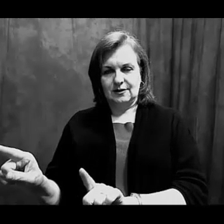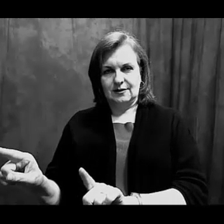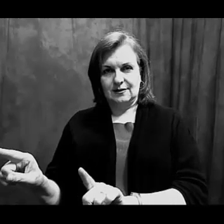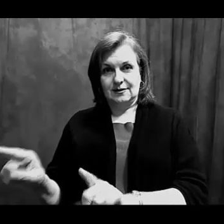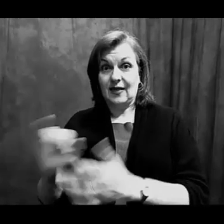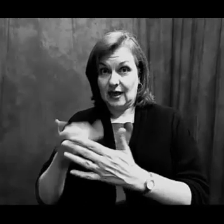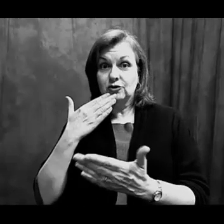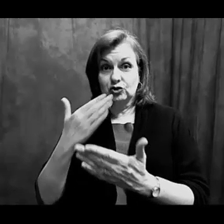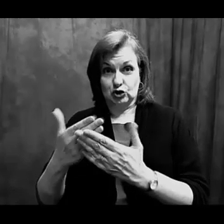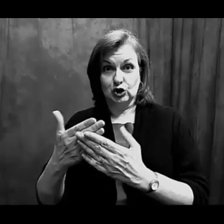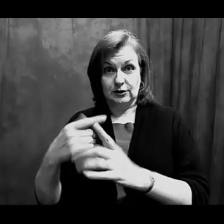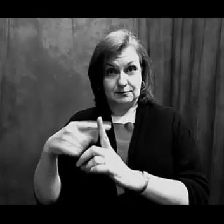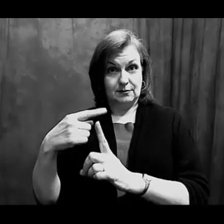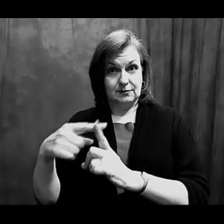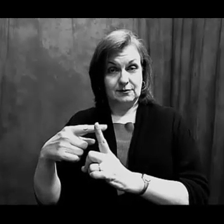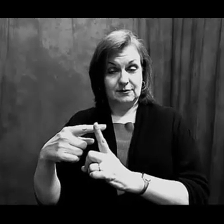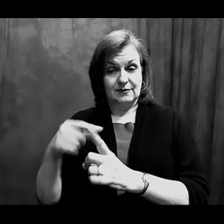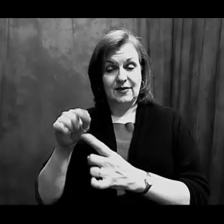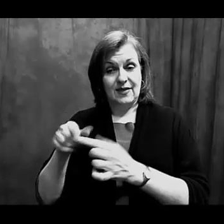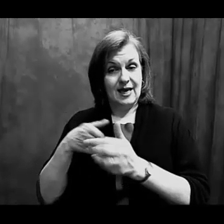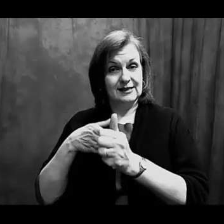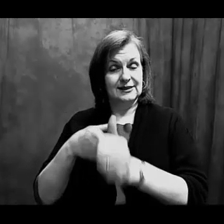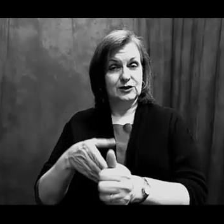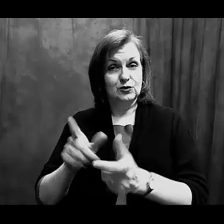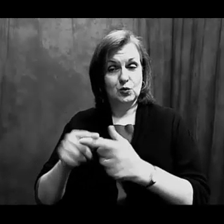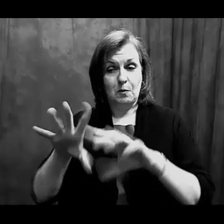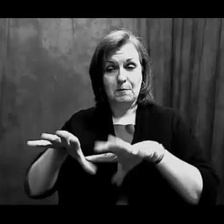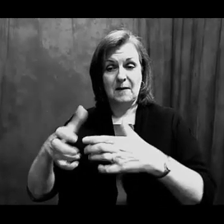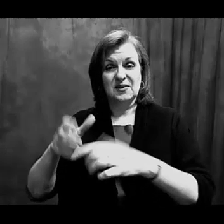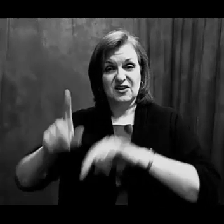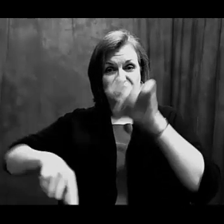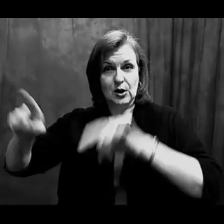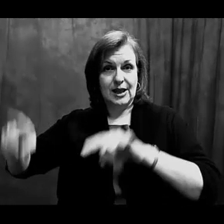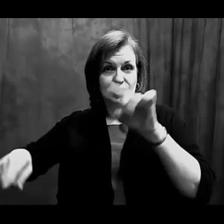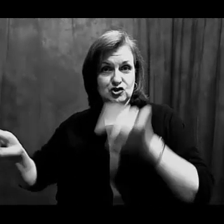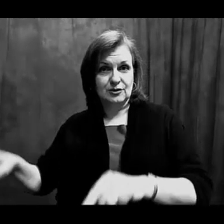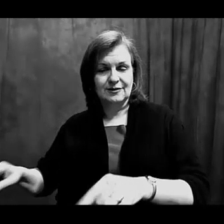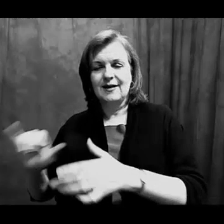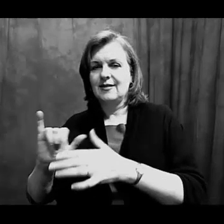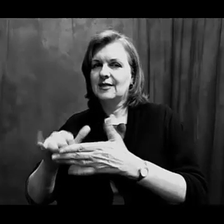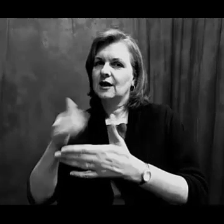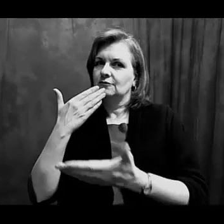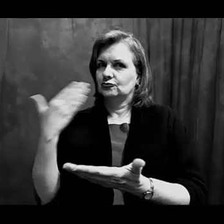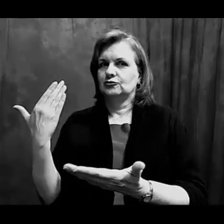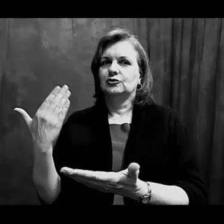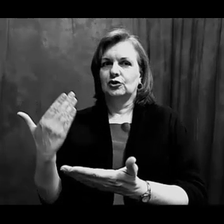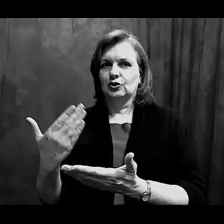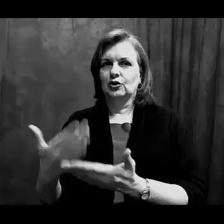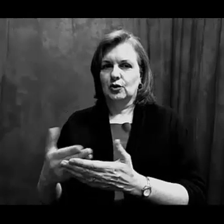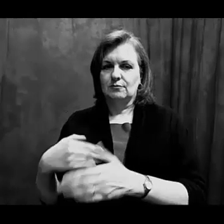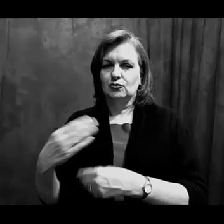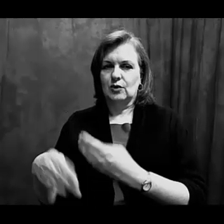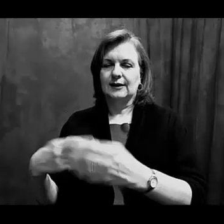this is good!! this leads to variation in the population this is a very very good